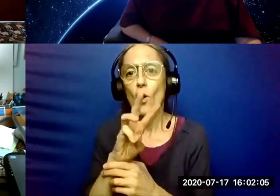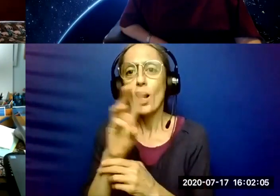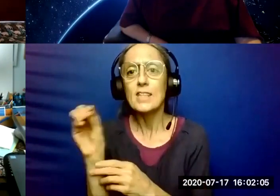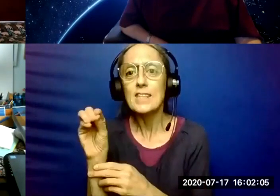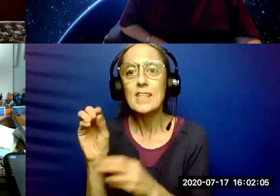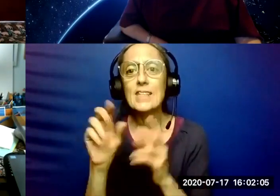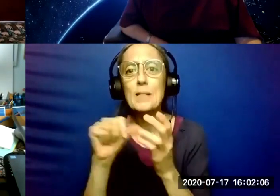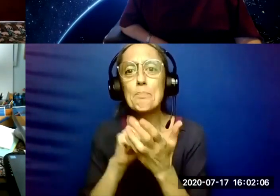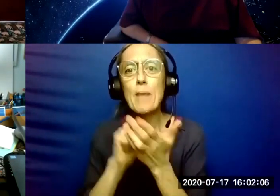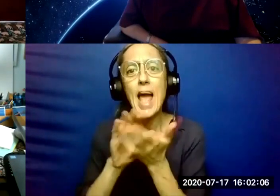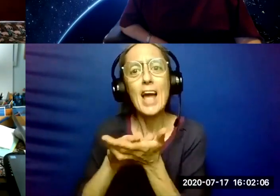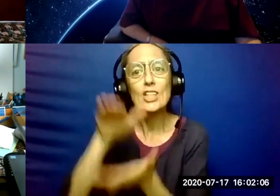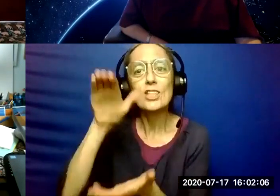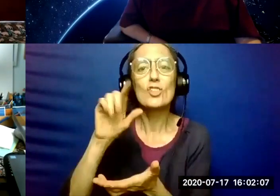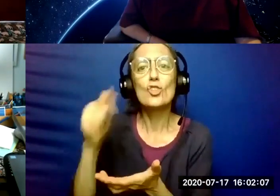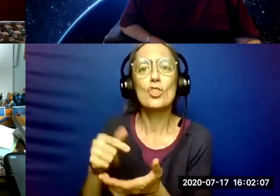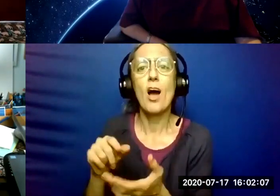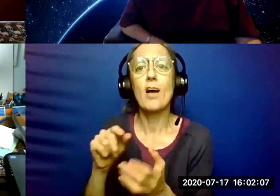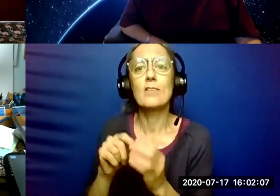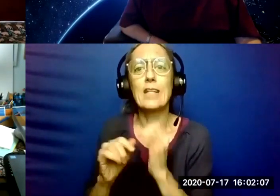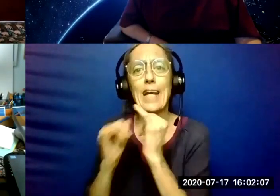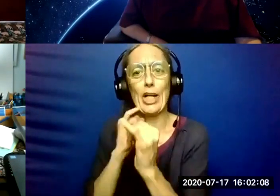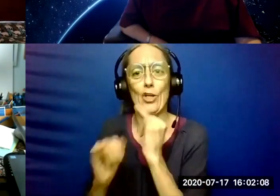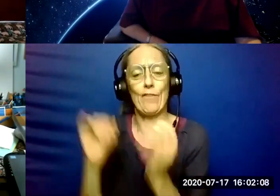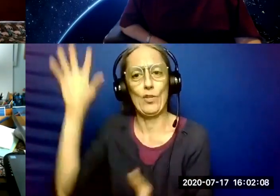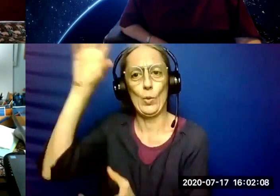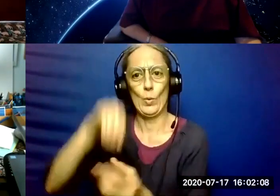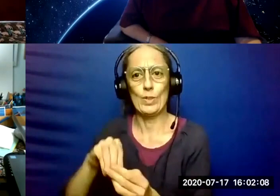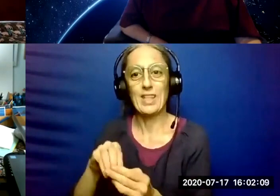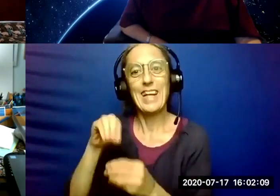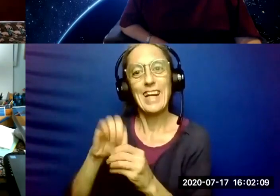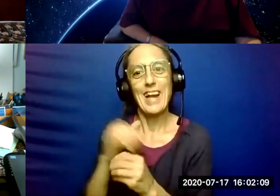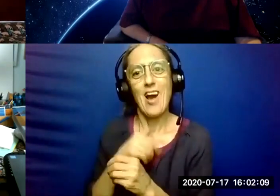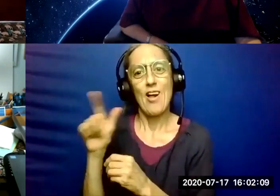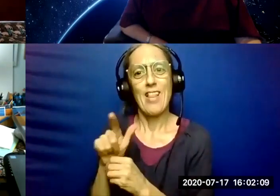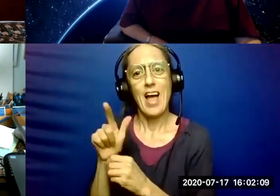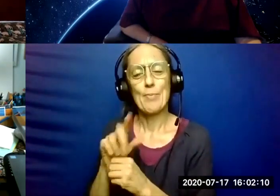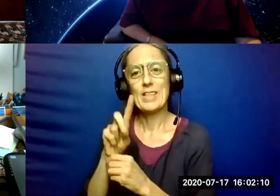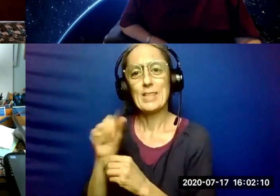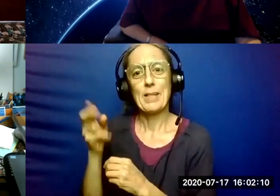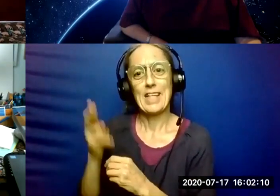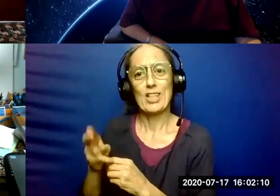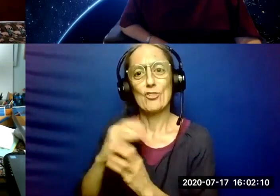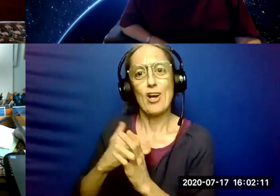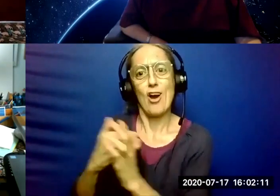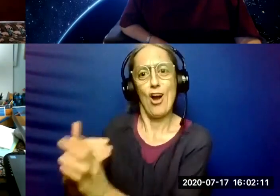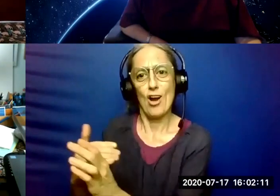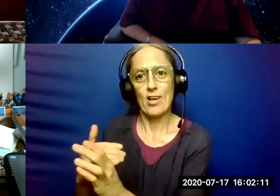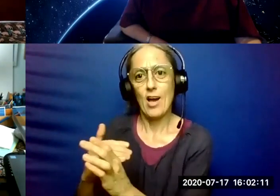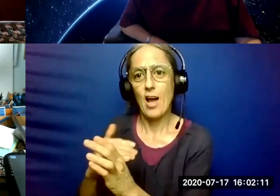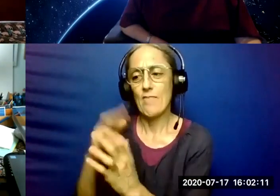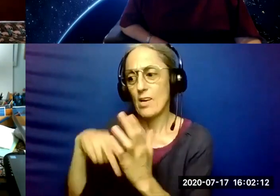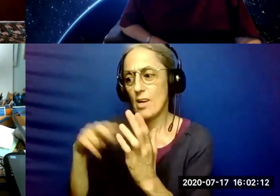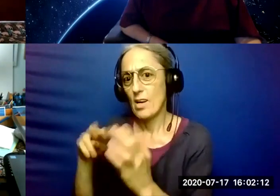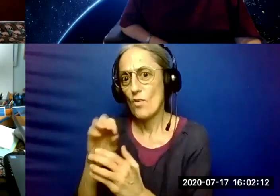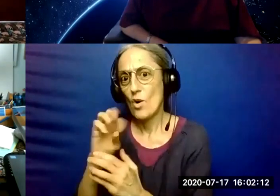alone in our library's disability history archives, and a ton of other information online.